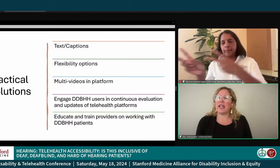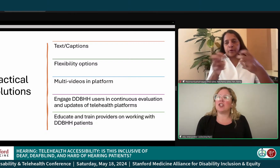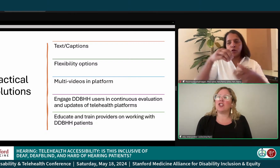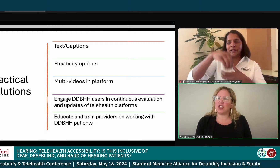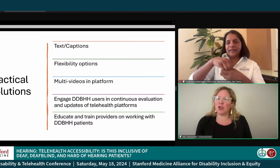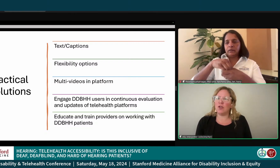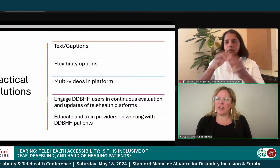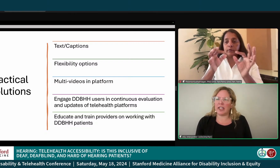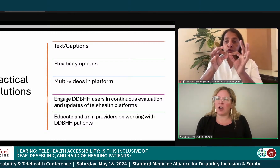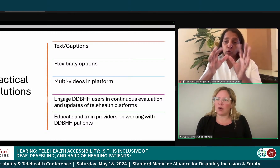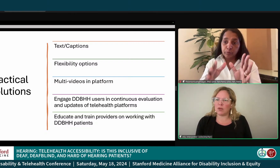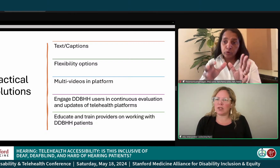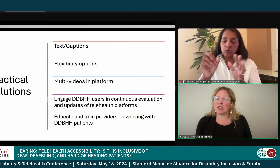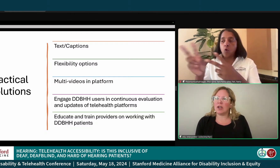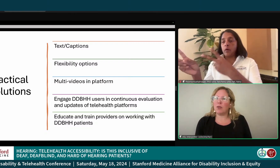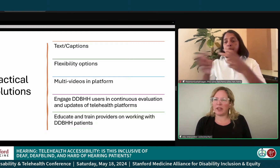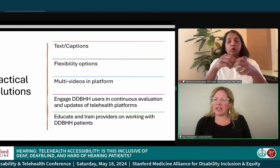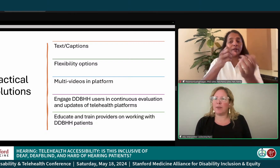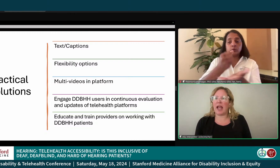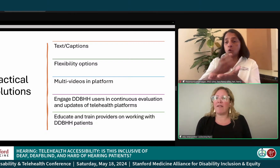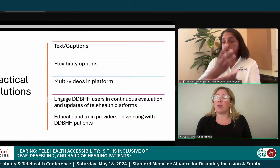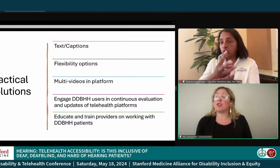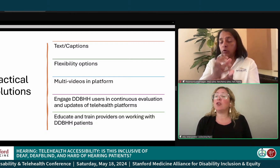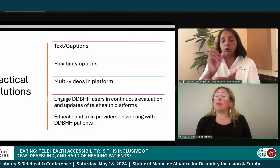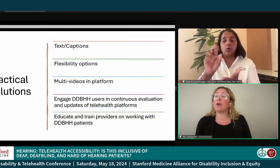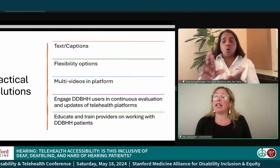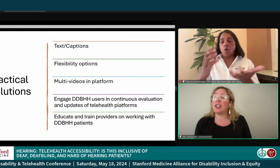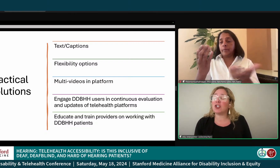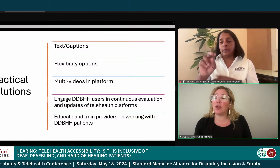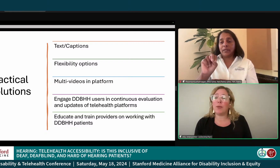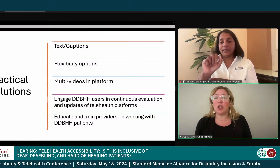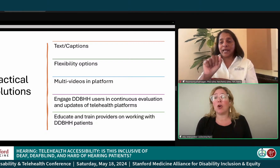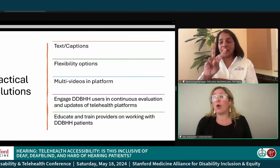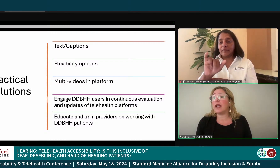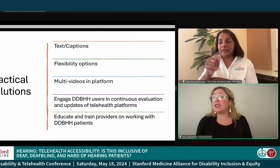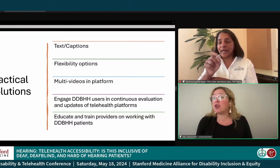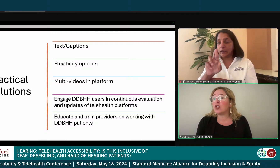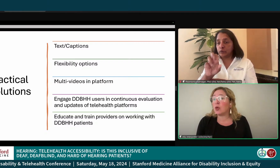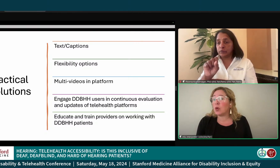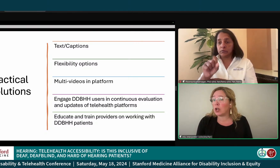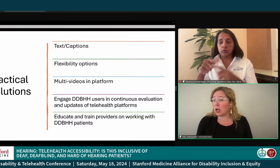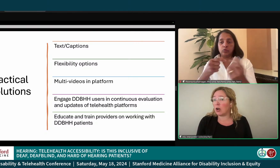than two videos within the platform. So you can bring an interpreter or a social worker